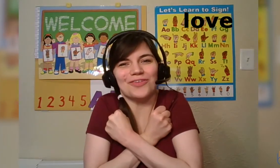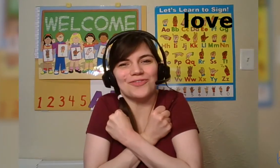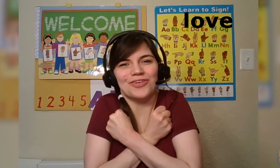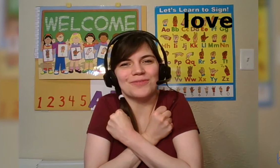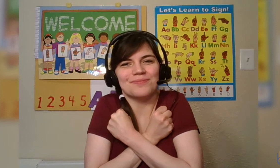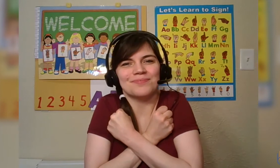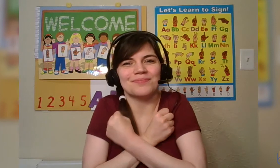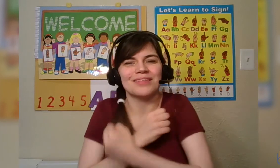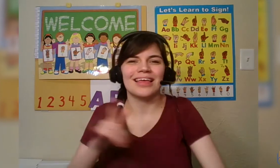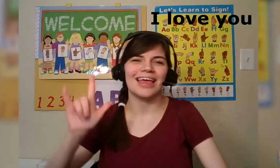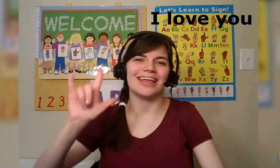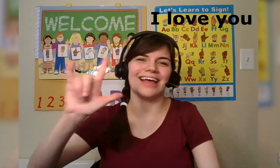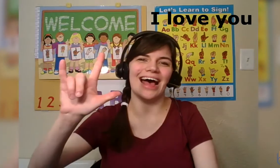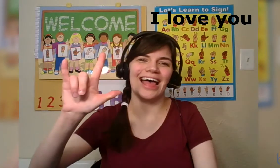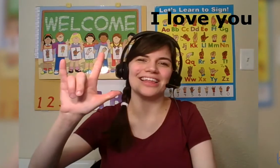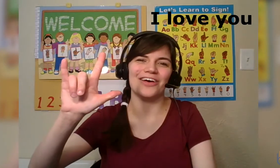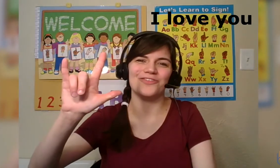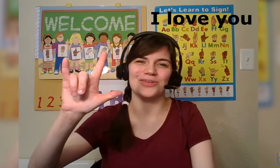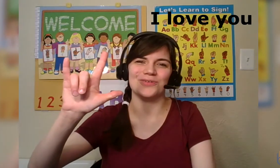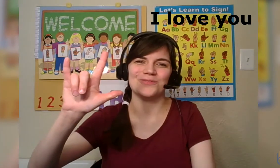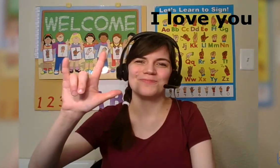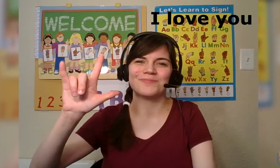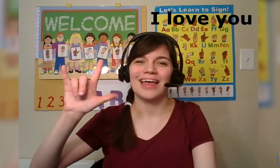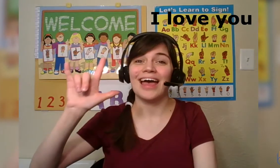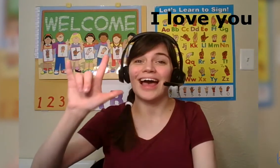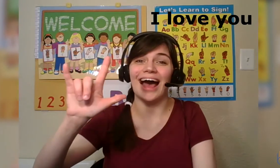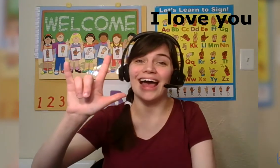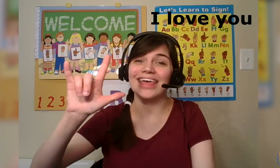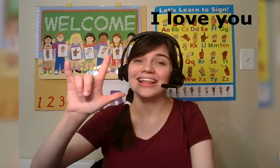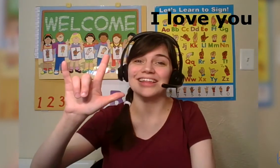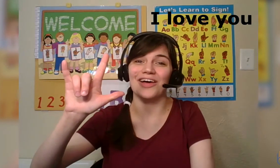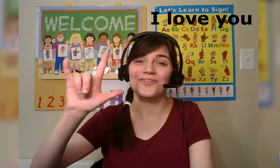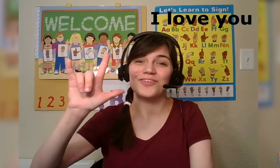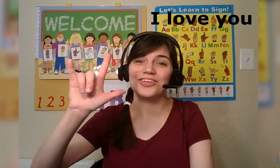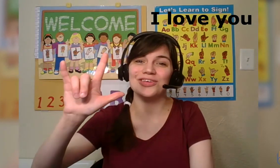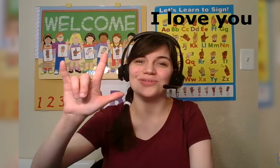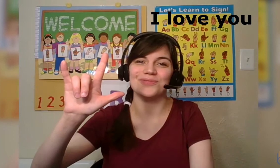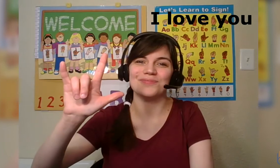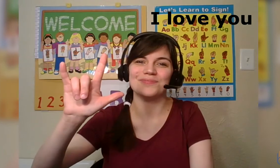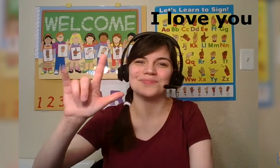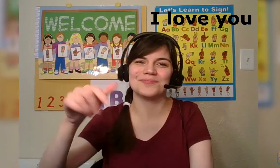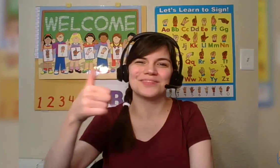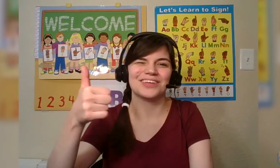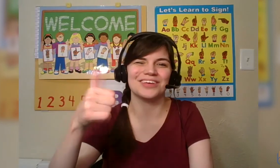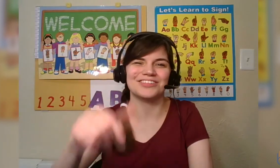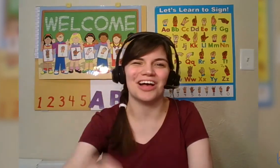And, I love you. I love you. Good job.